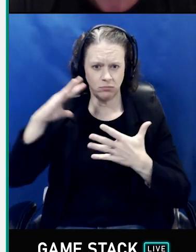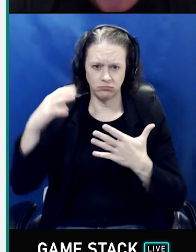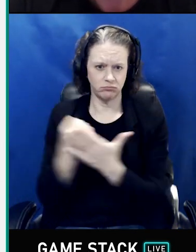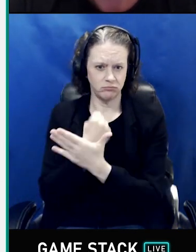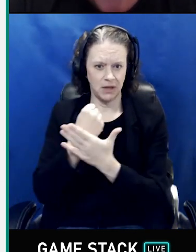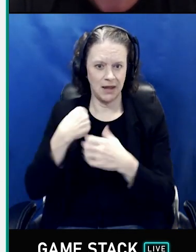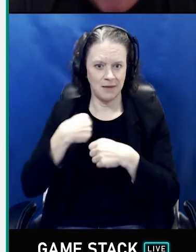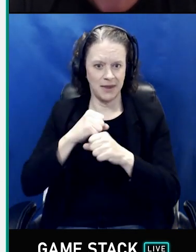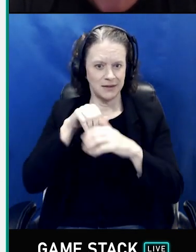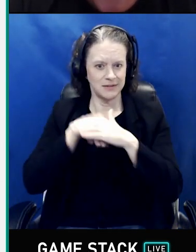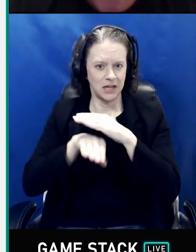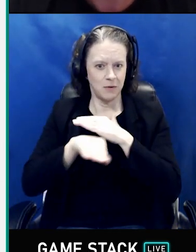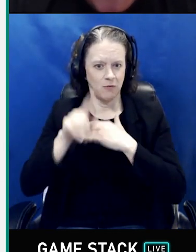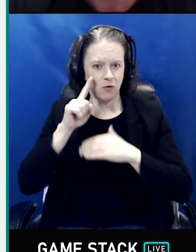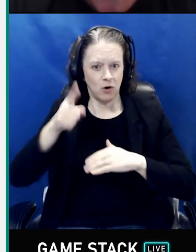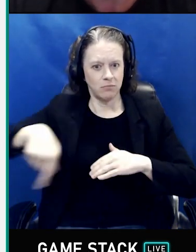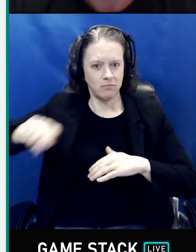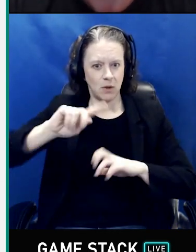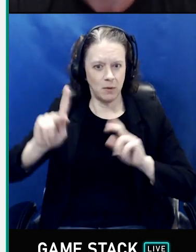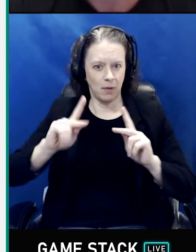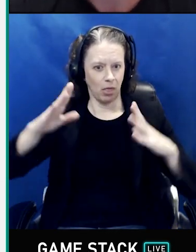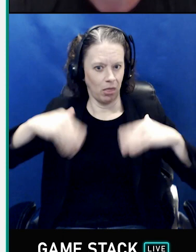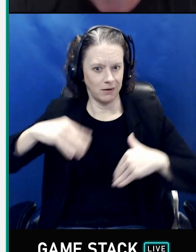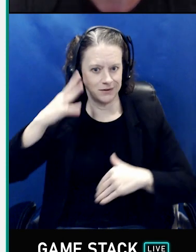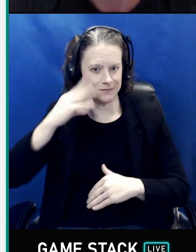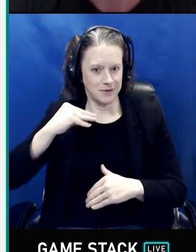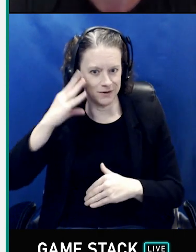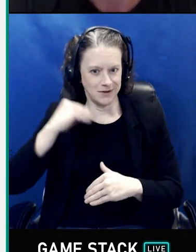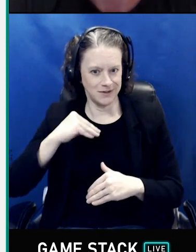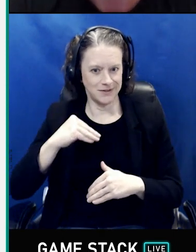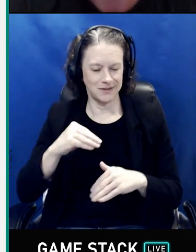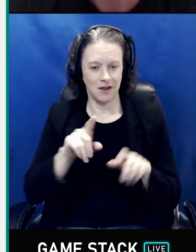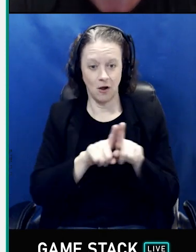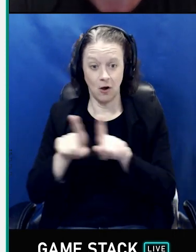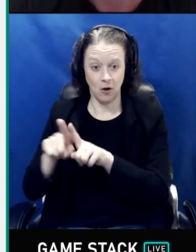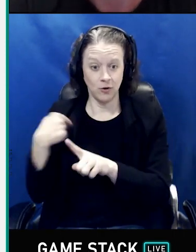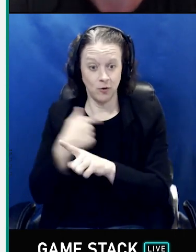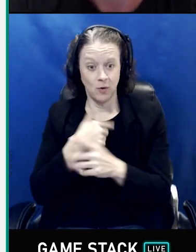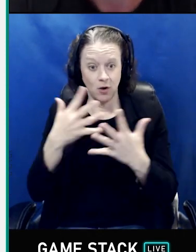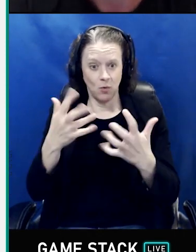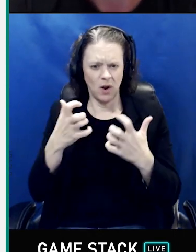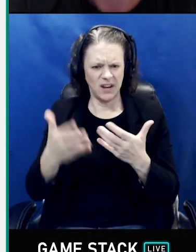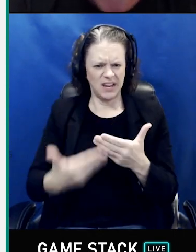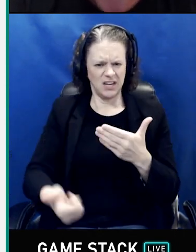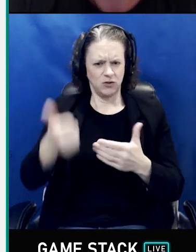Similarly, we want to make it easier to access for those customers who know and love it.